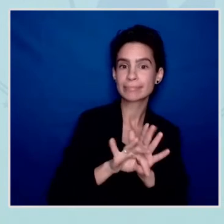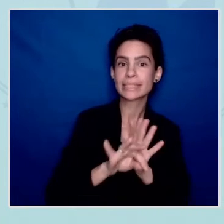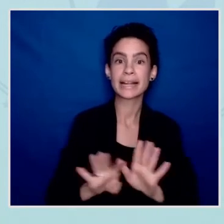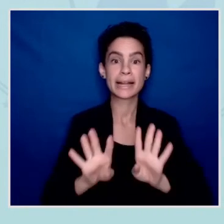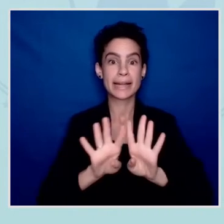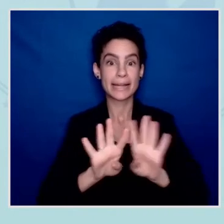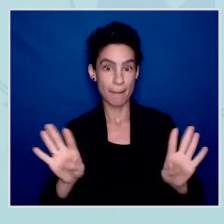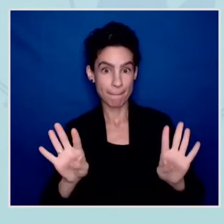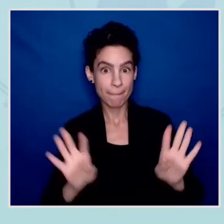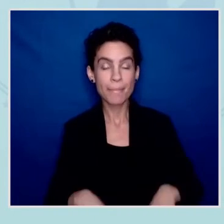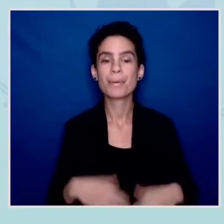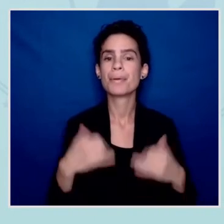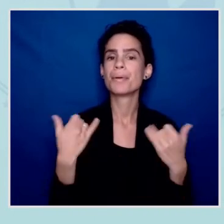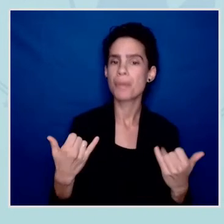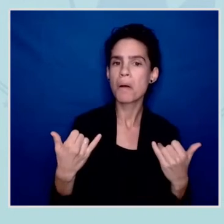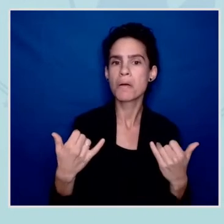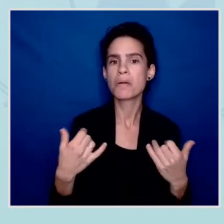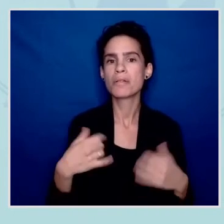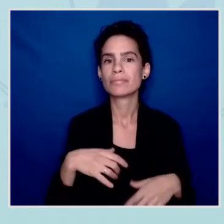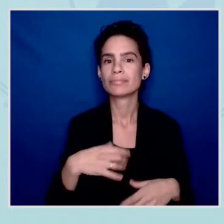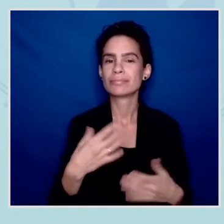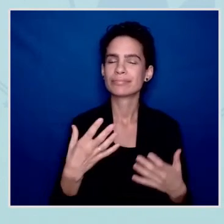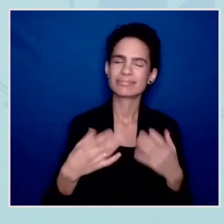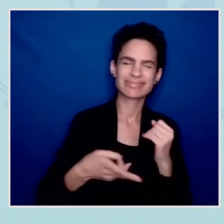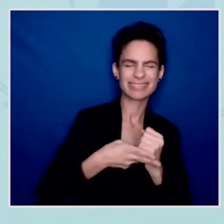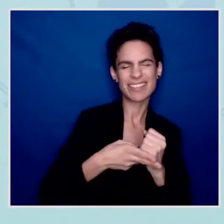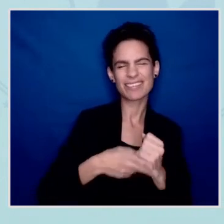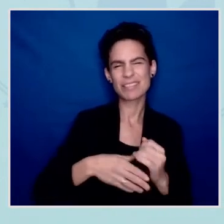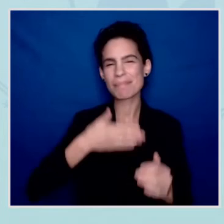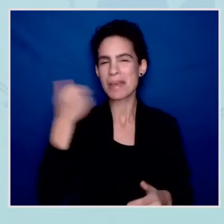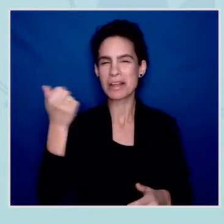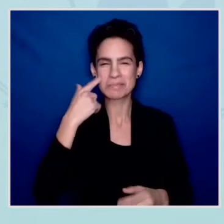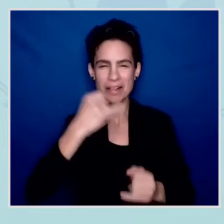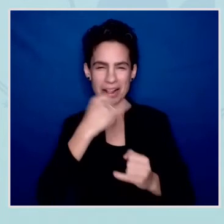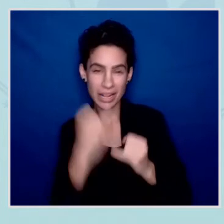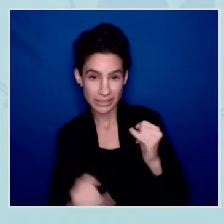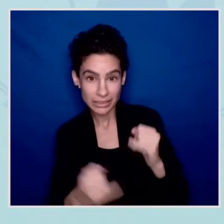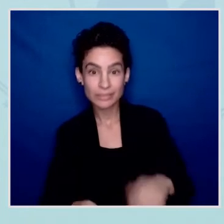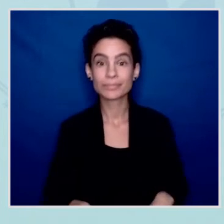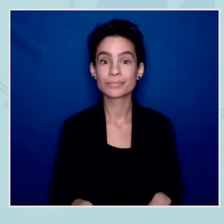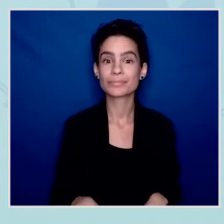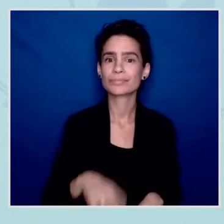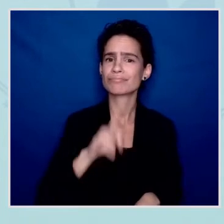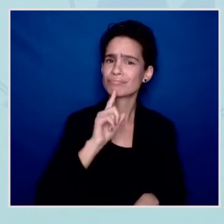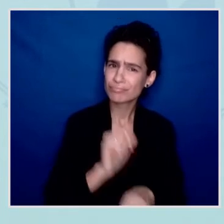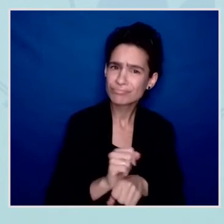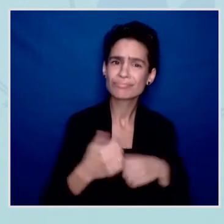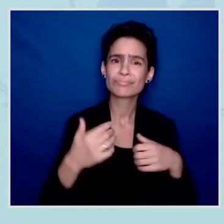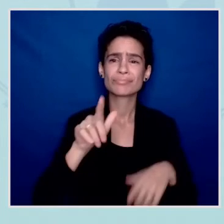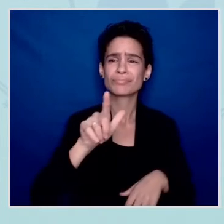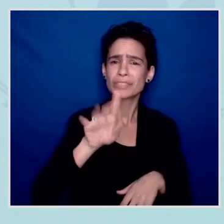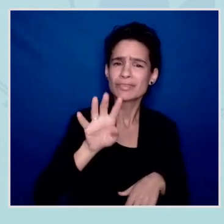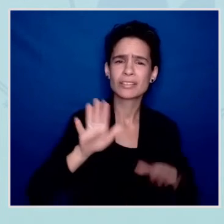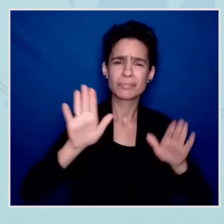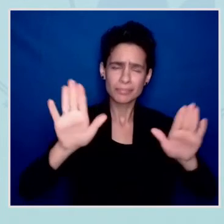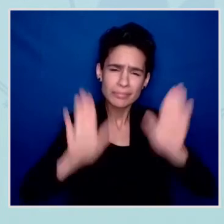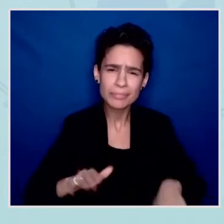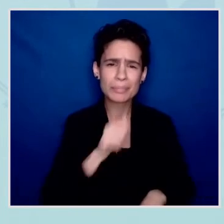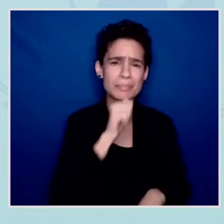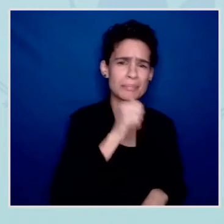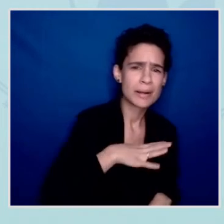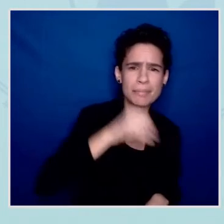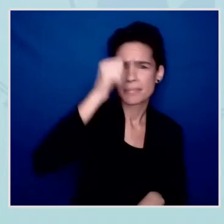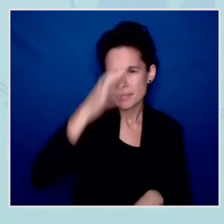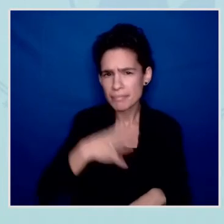AND WITH THEIR ANNOUNCEMENT, I'M